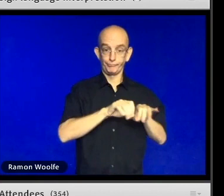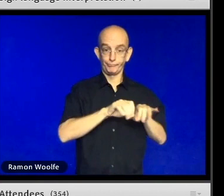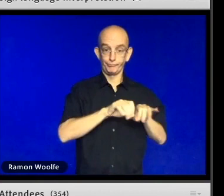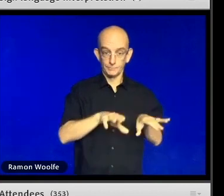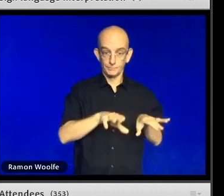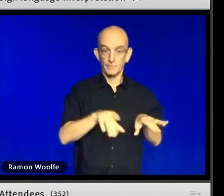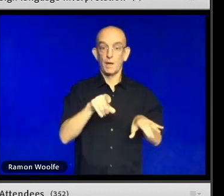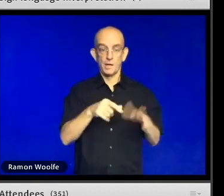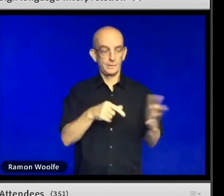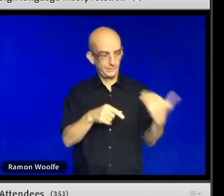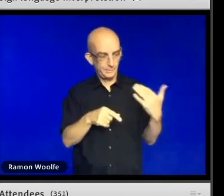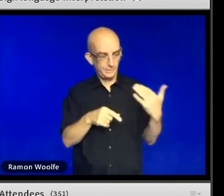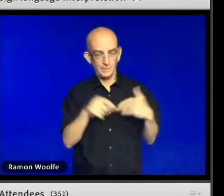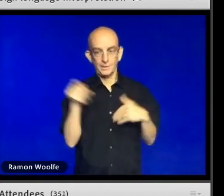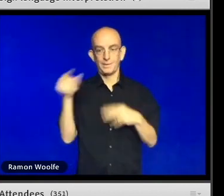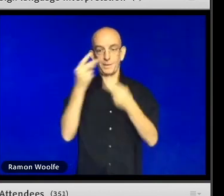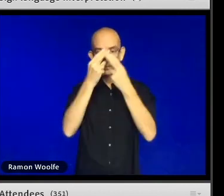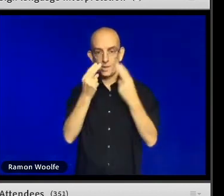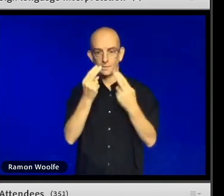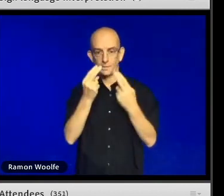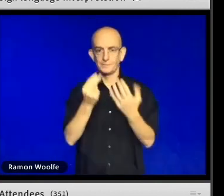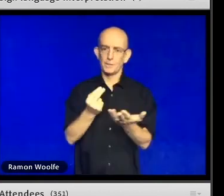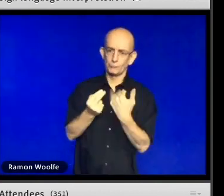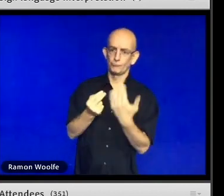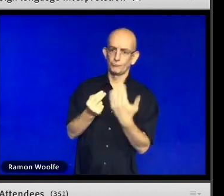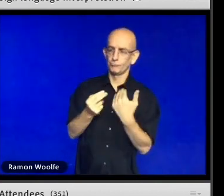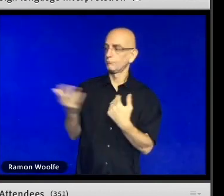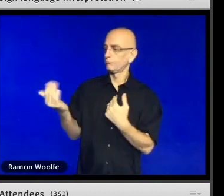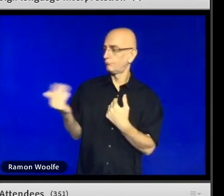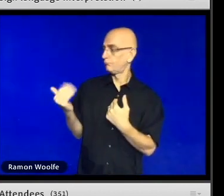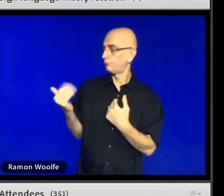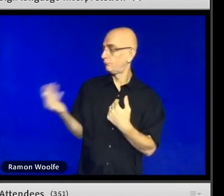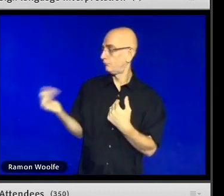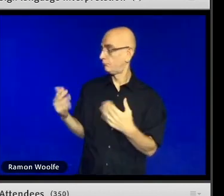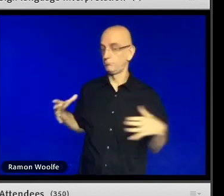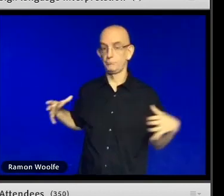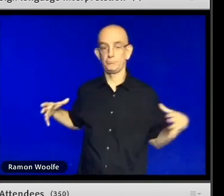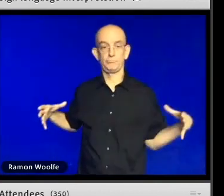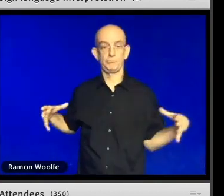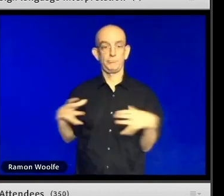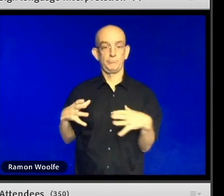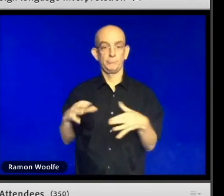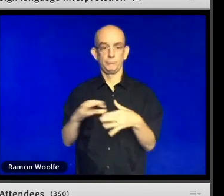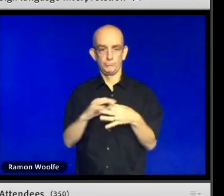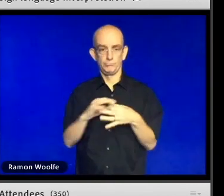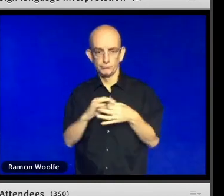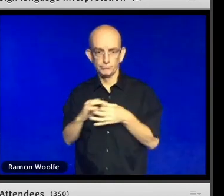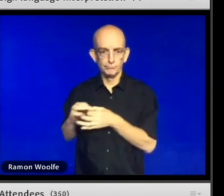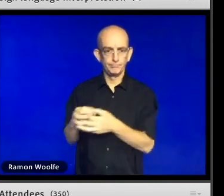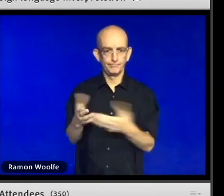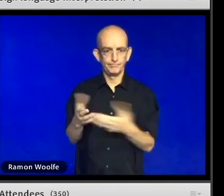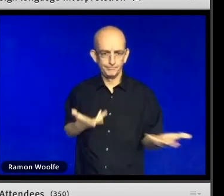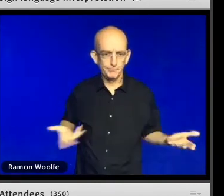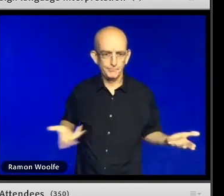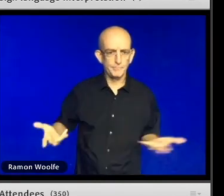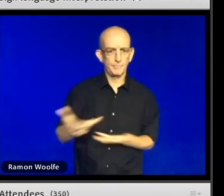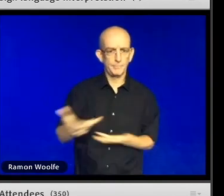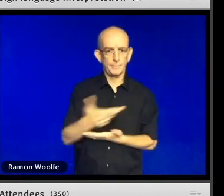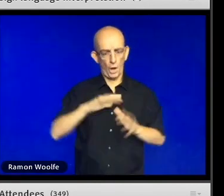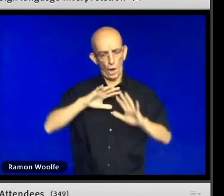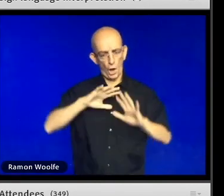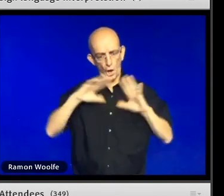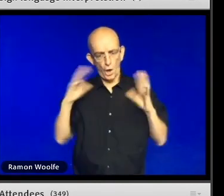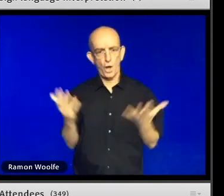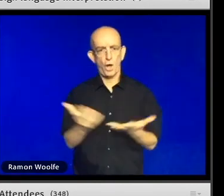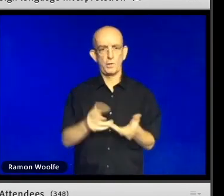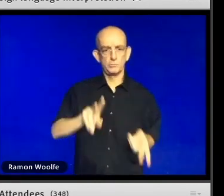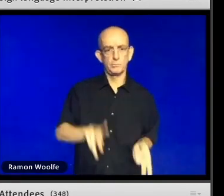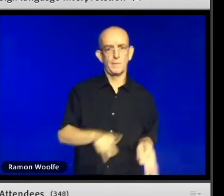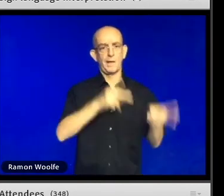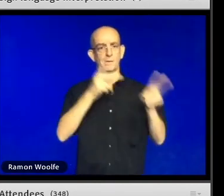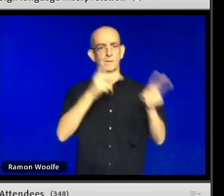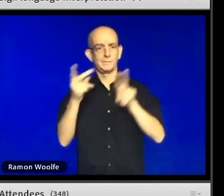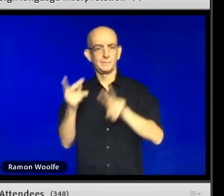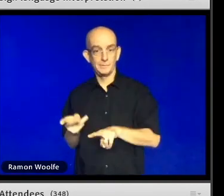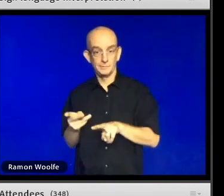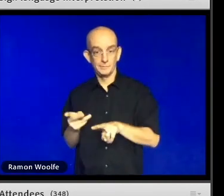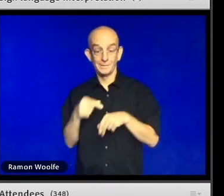there are other elements that are also very important they built on these elements and